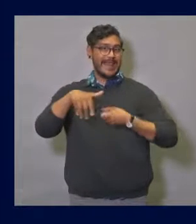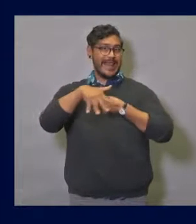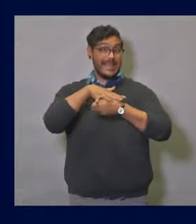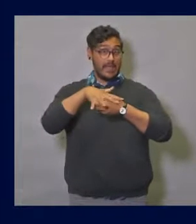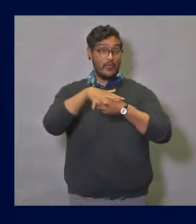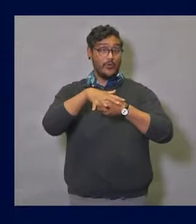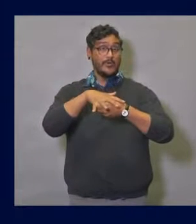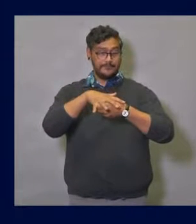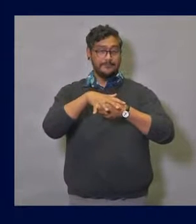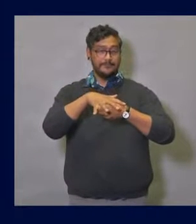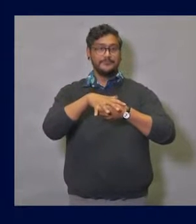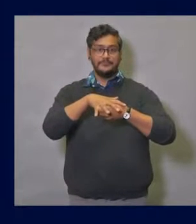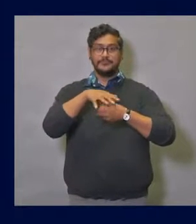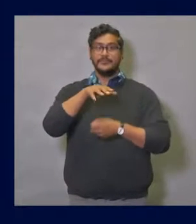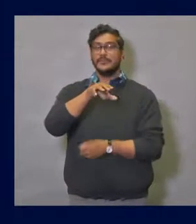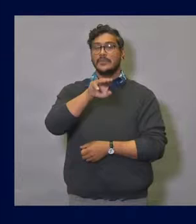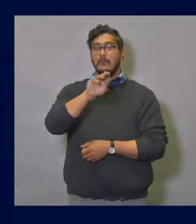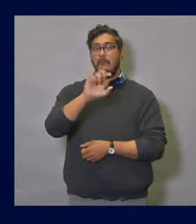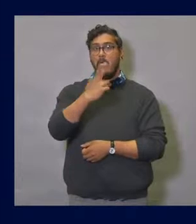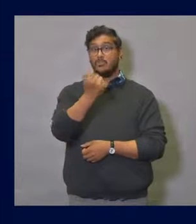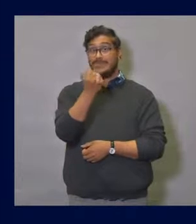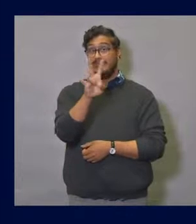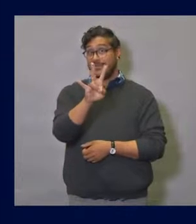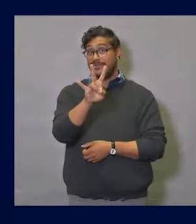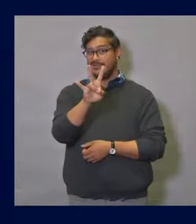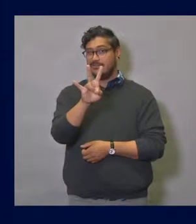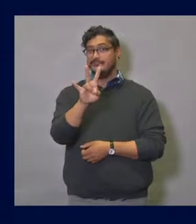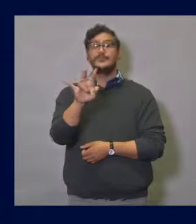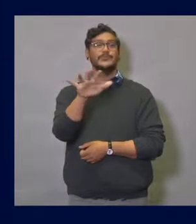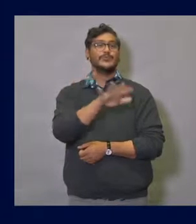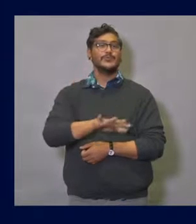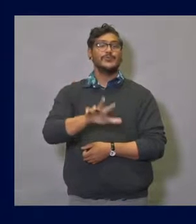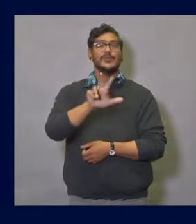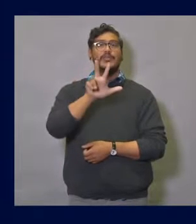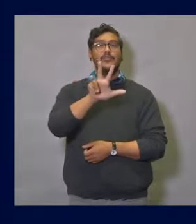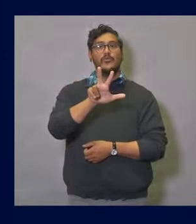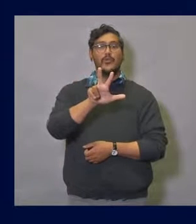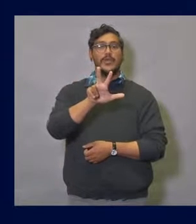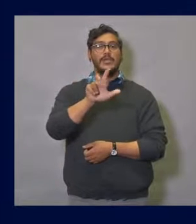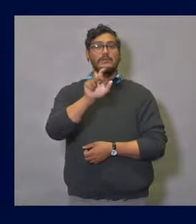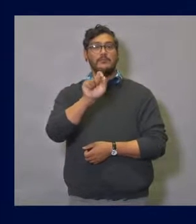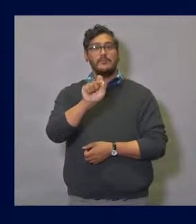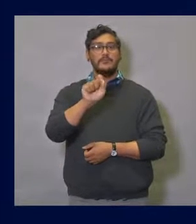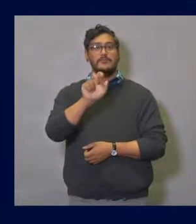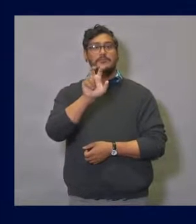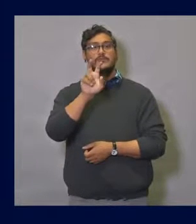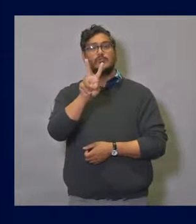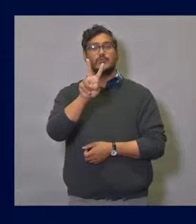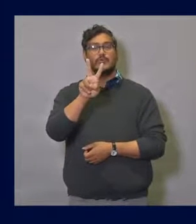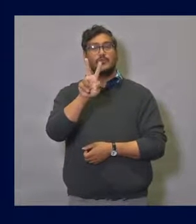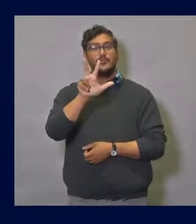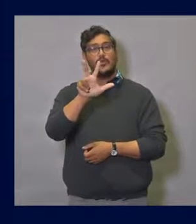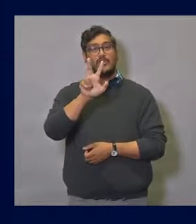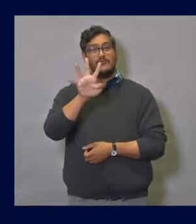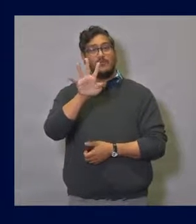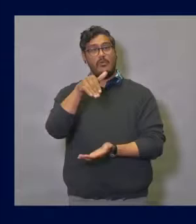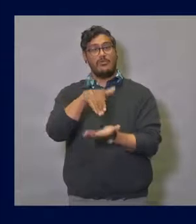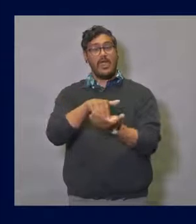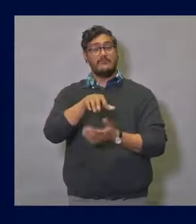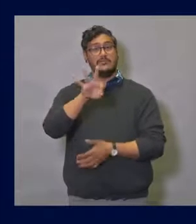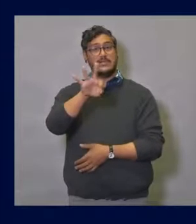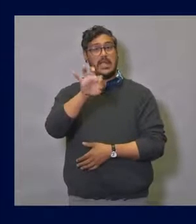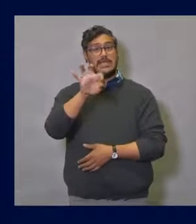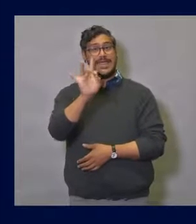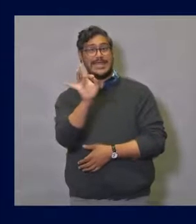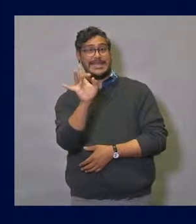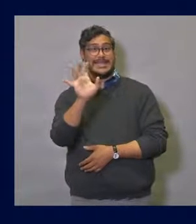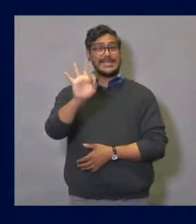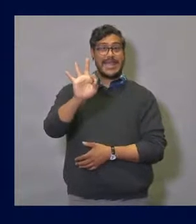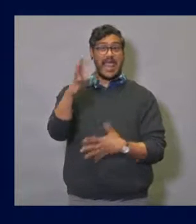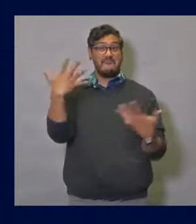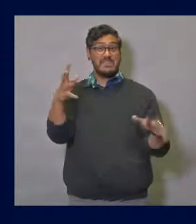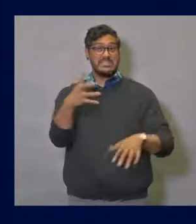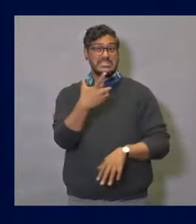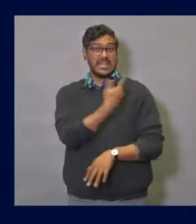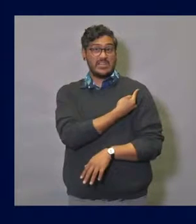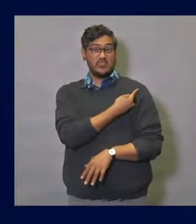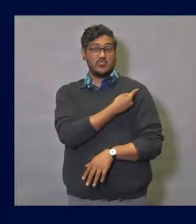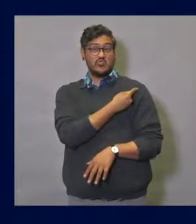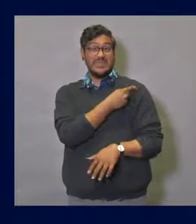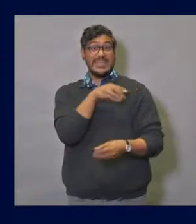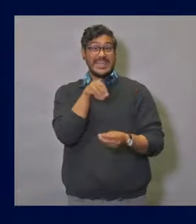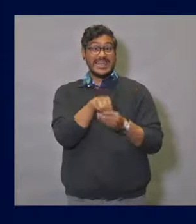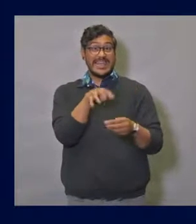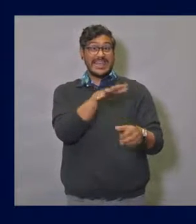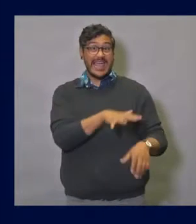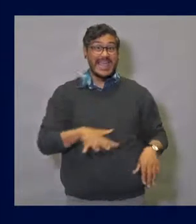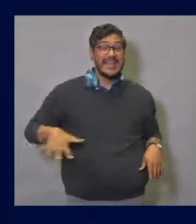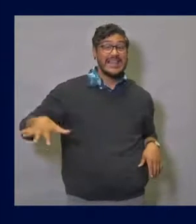NUESTROS ESFUERZOS GENERALES